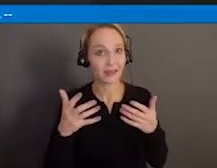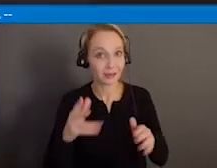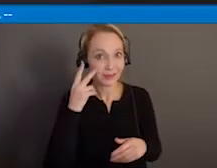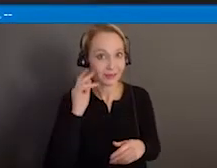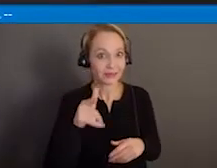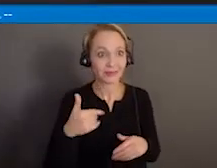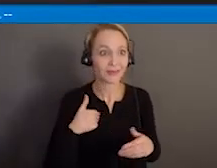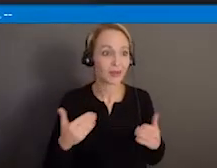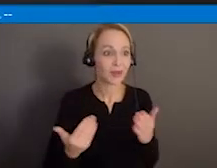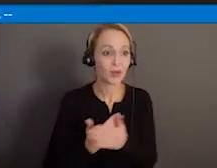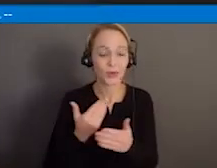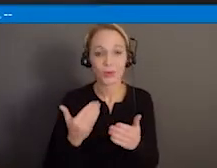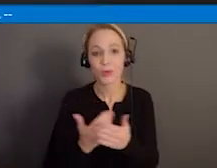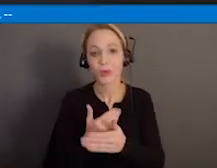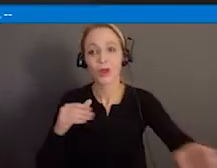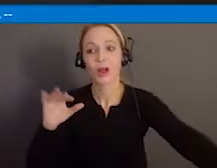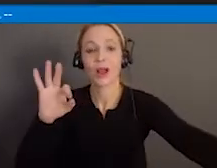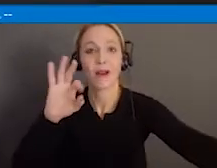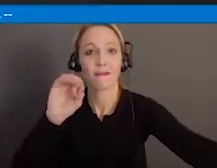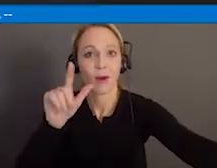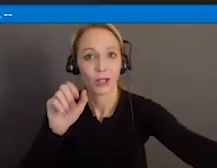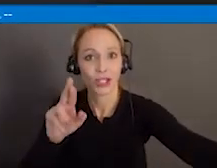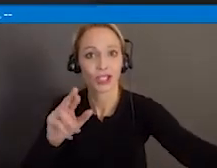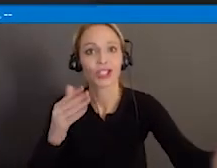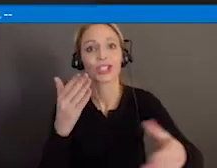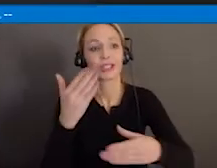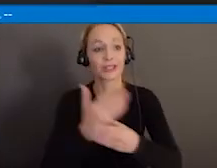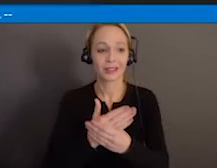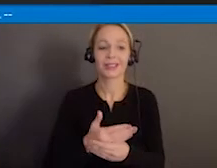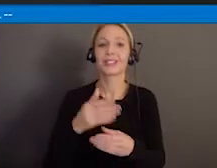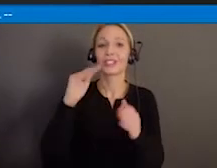AND HAVE A NEW FOLDER DIRECTORY WITH CODE IN IT.